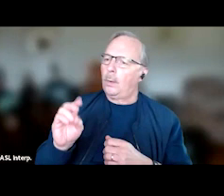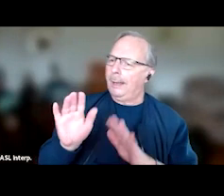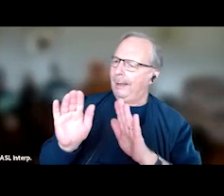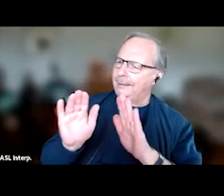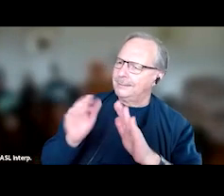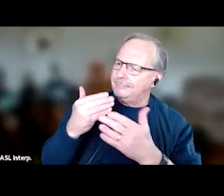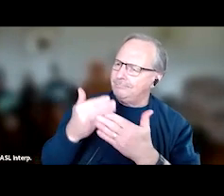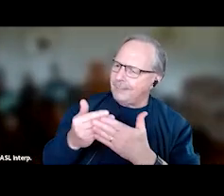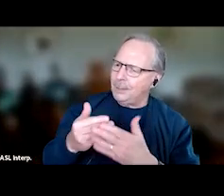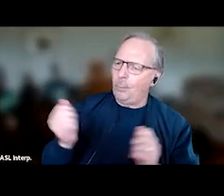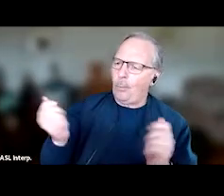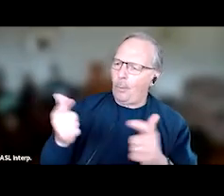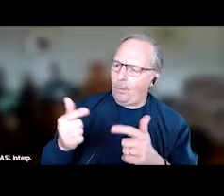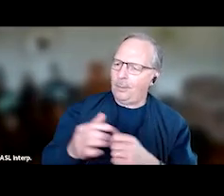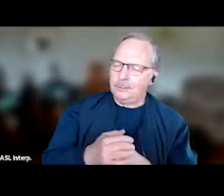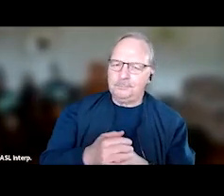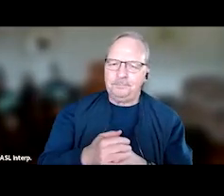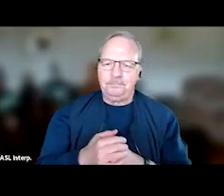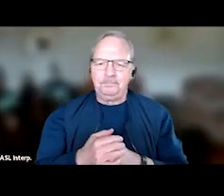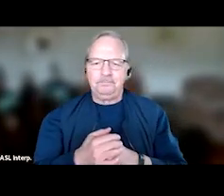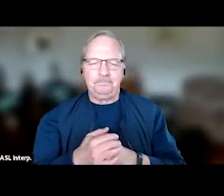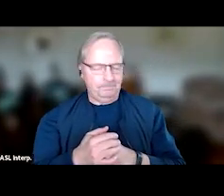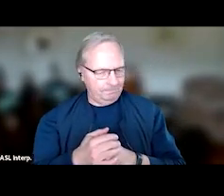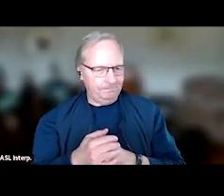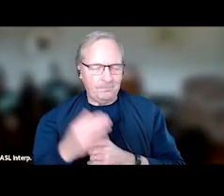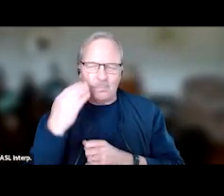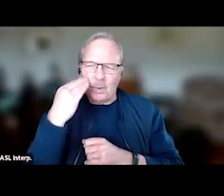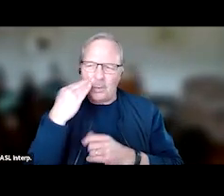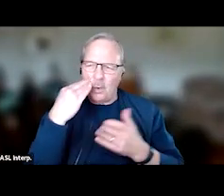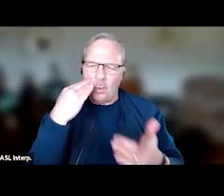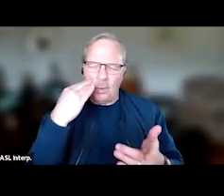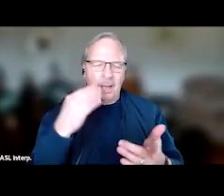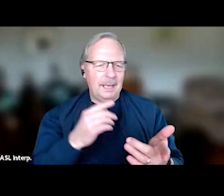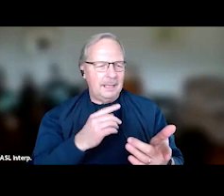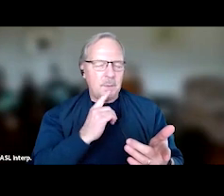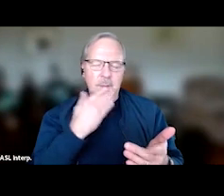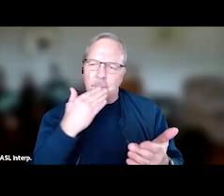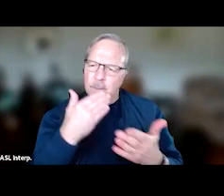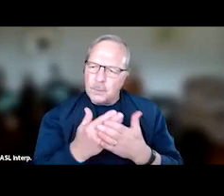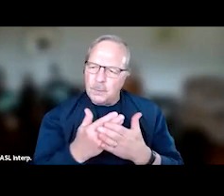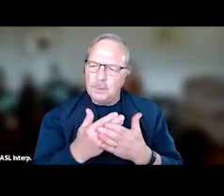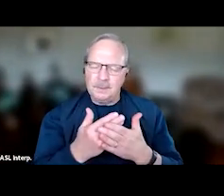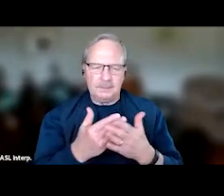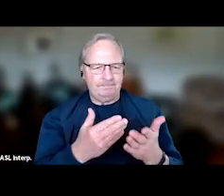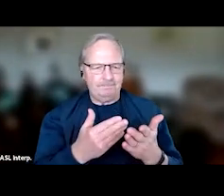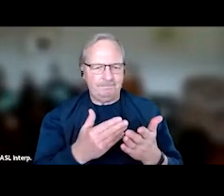Thank you, all. It's really good to just get a... Put our fingers on the pulse